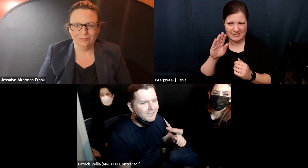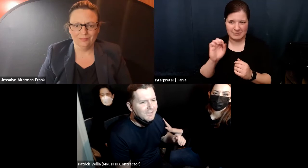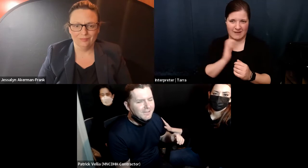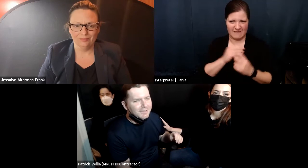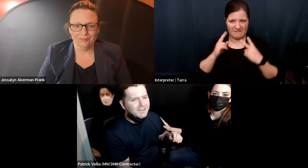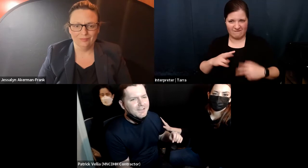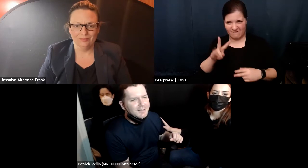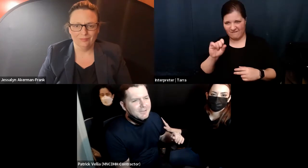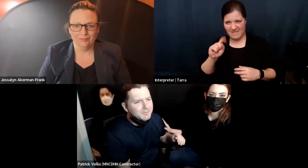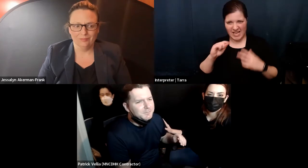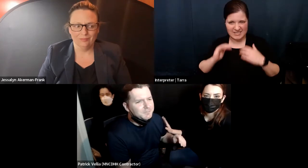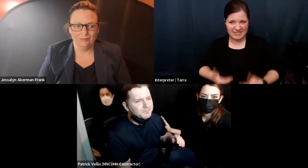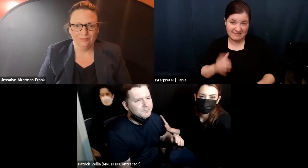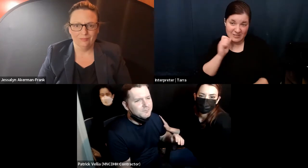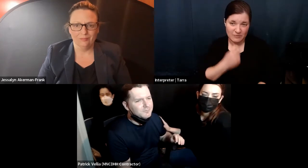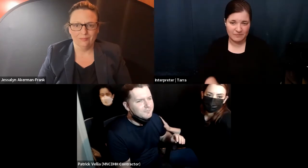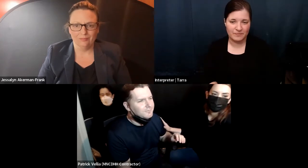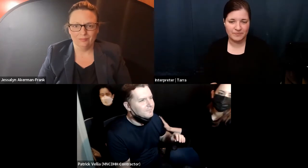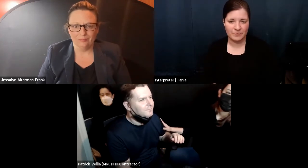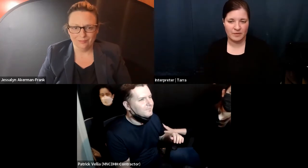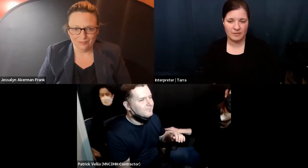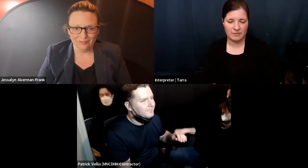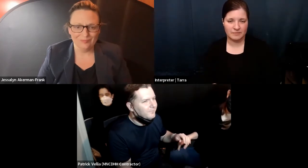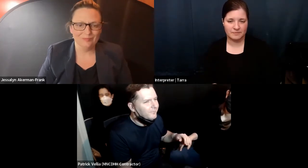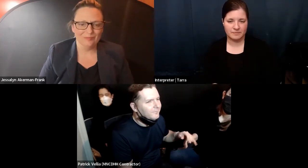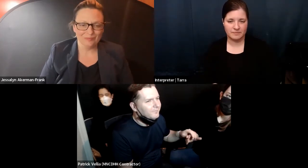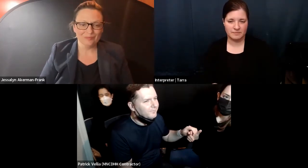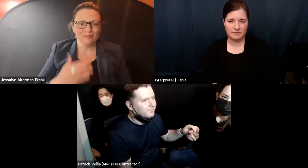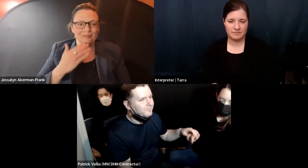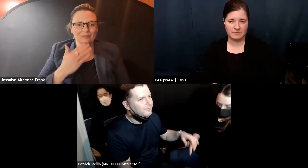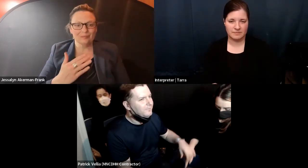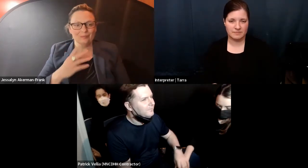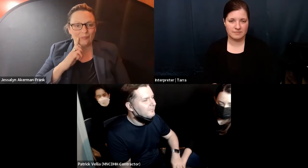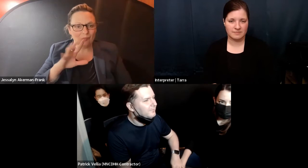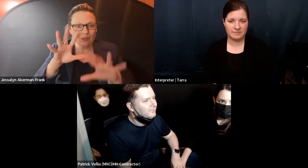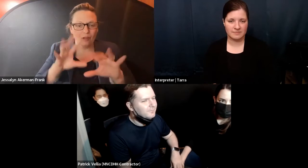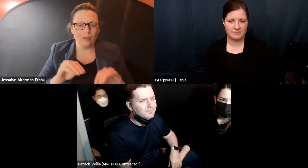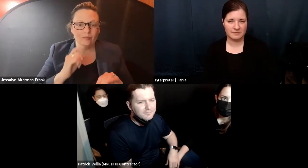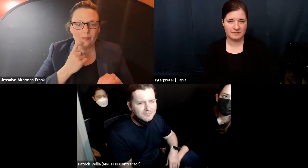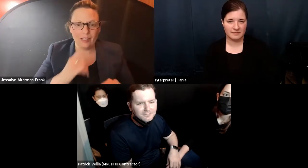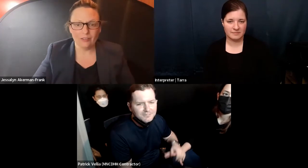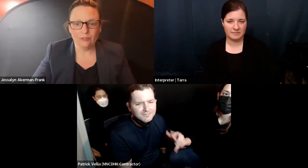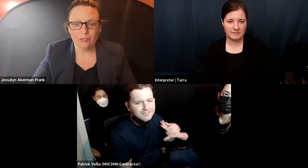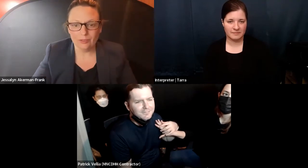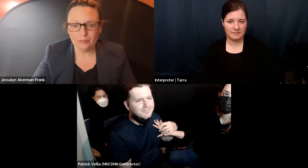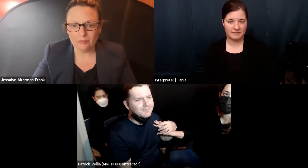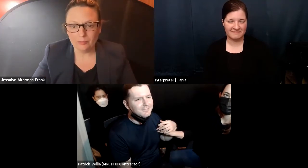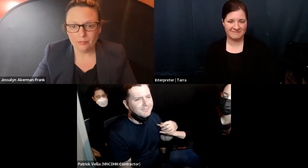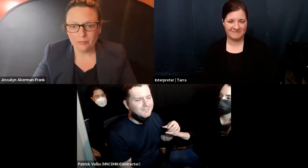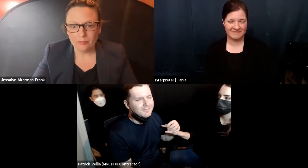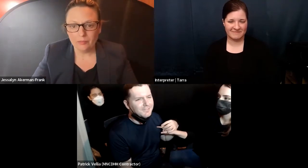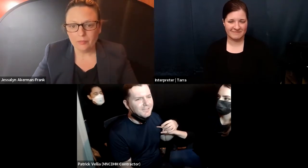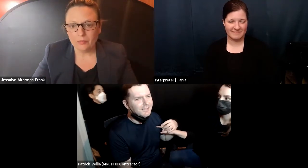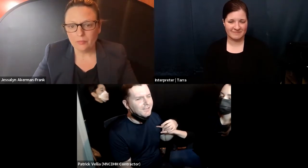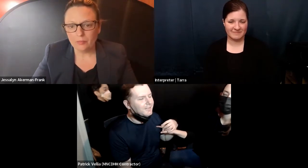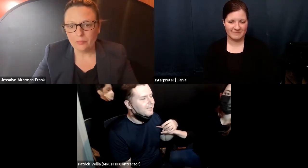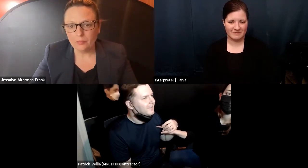information on your back through the VR vest.